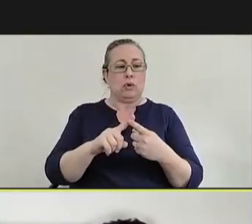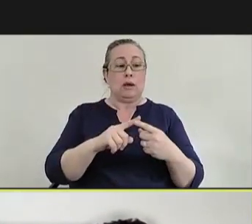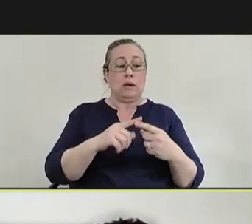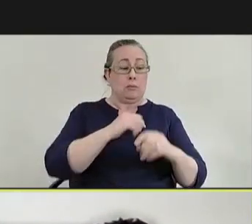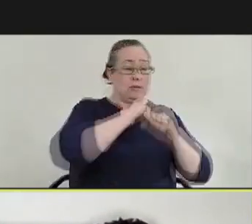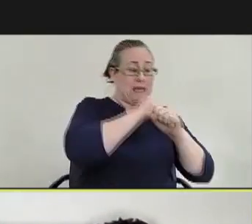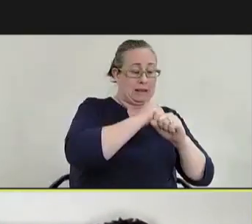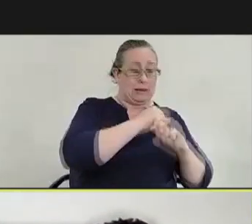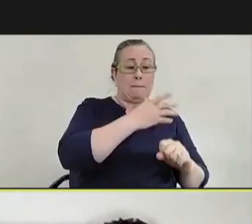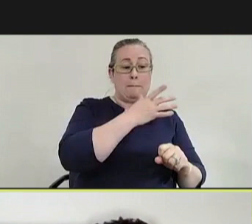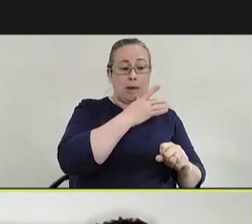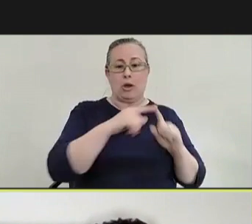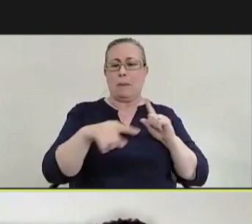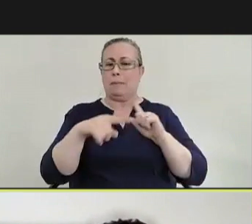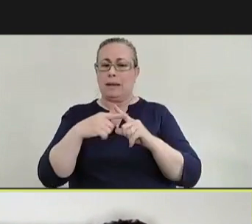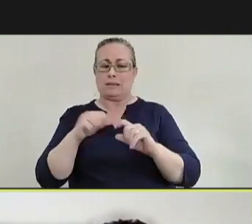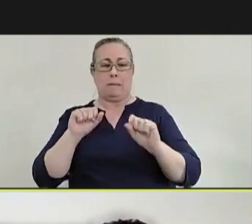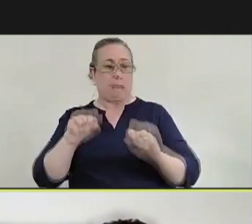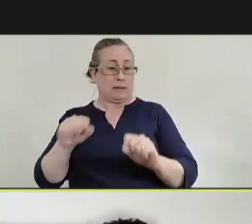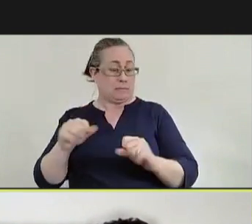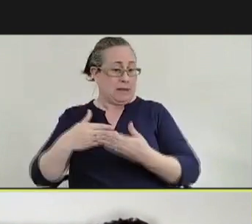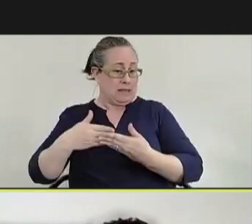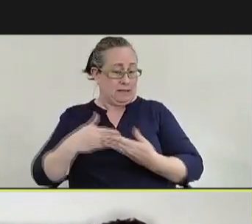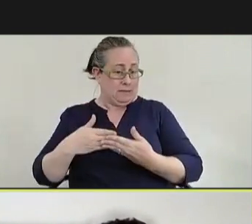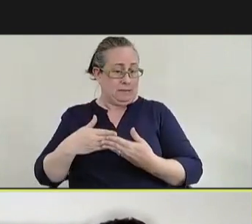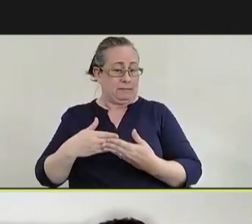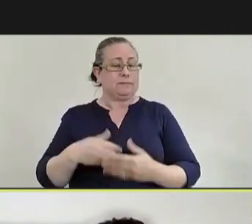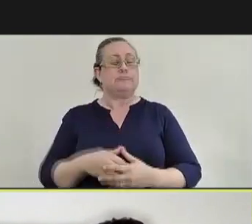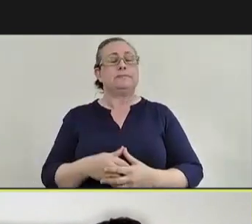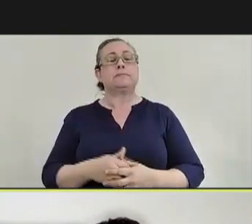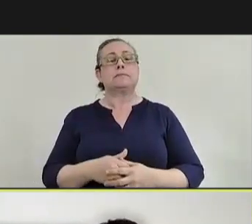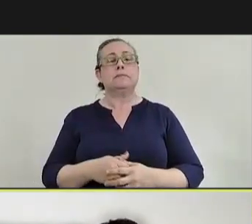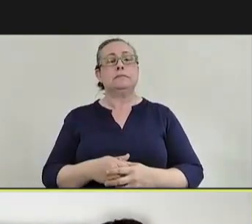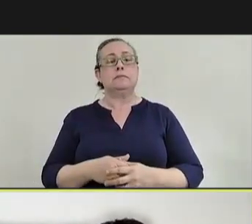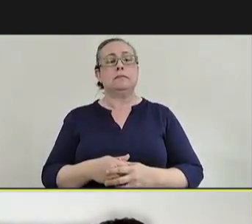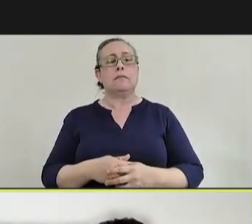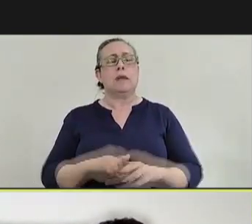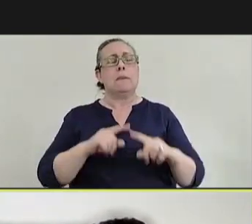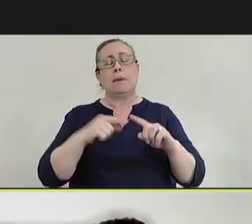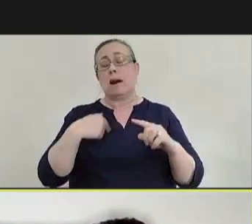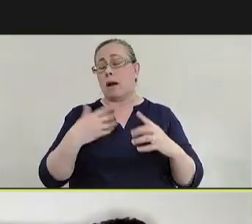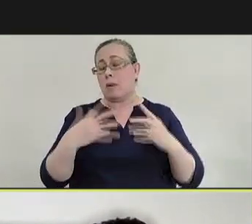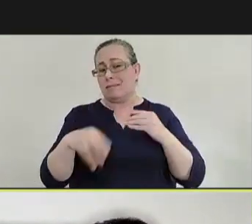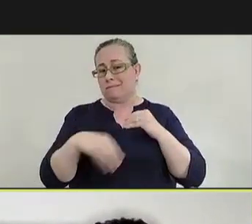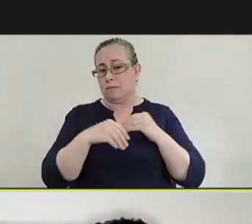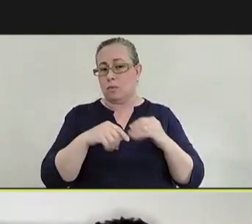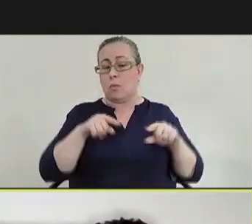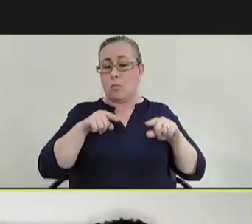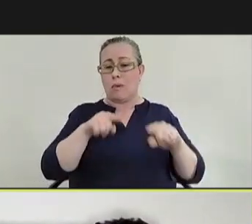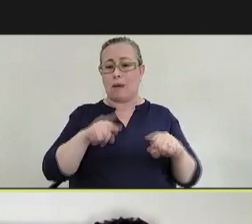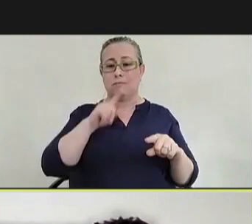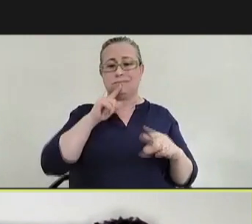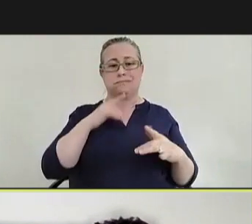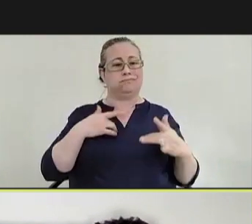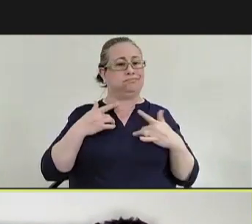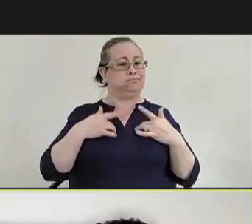and potentially the fetus and DNA. But I will say that while it's a really exciting time now to be